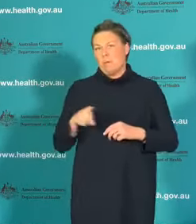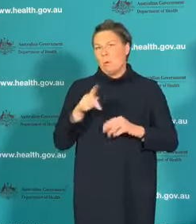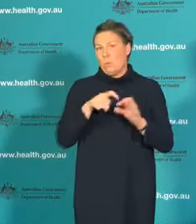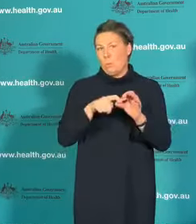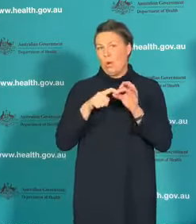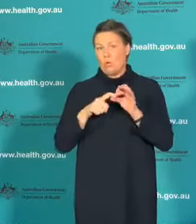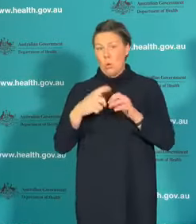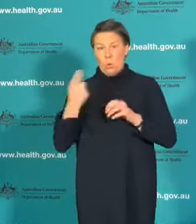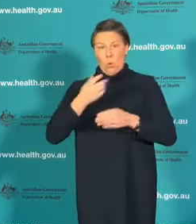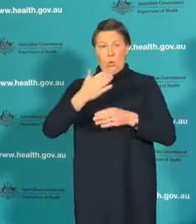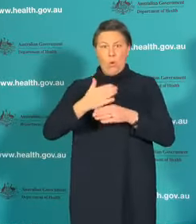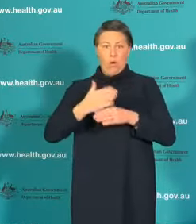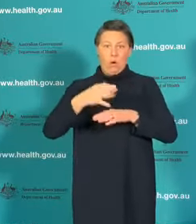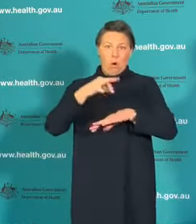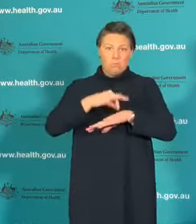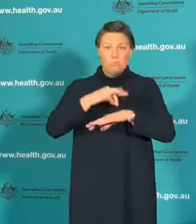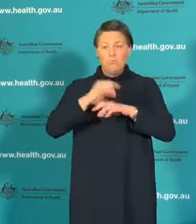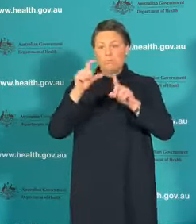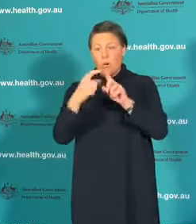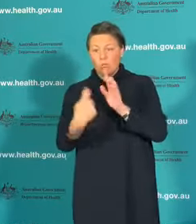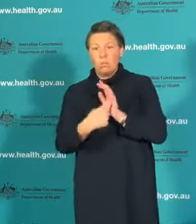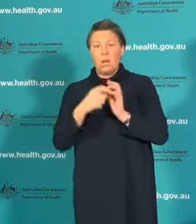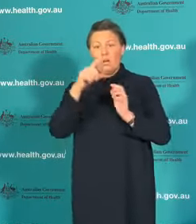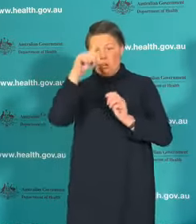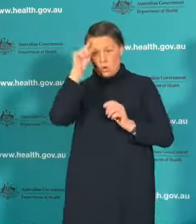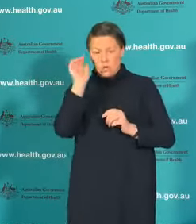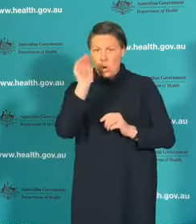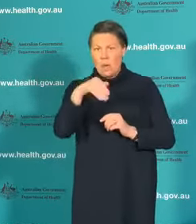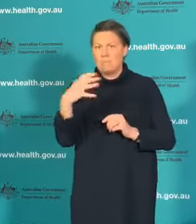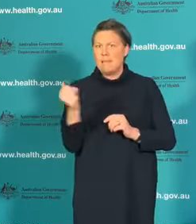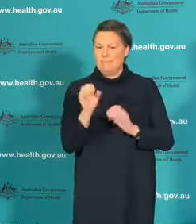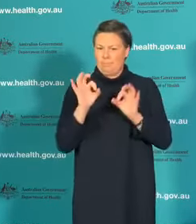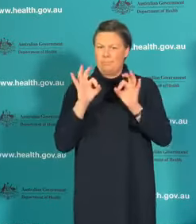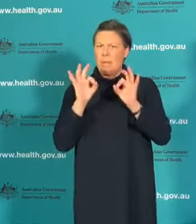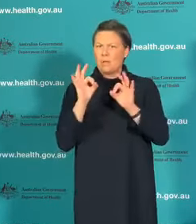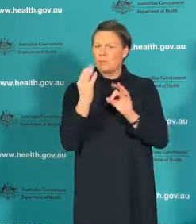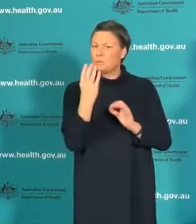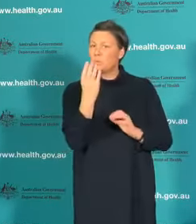across the country to be wearing respirator masks when working with